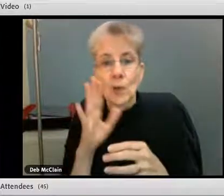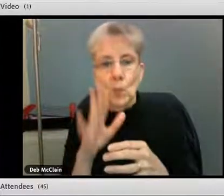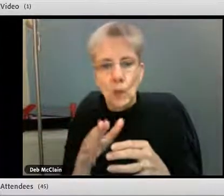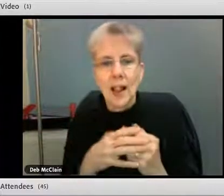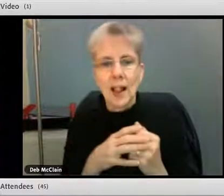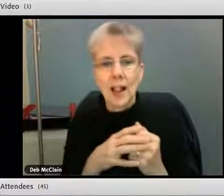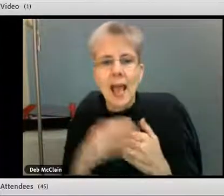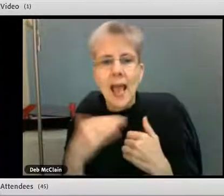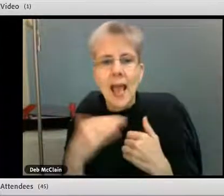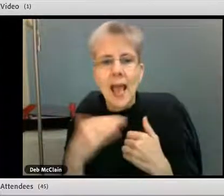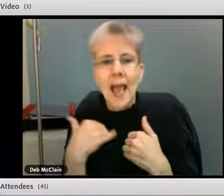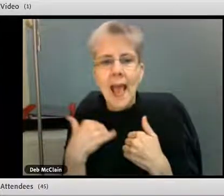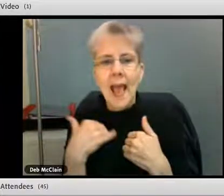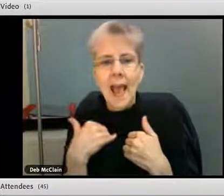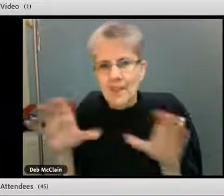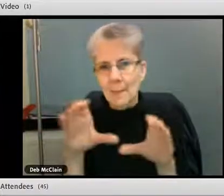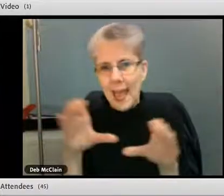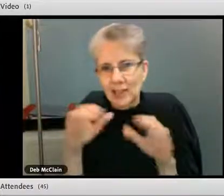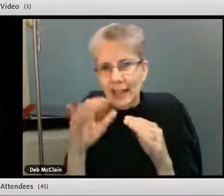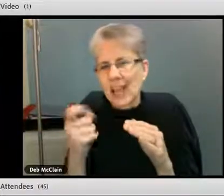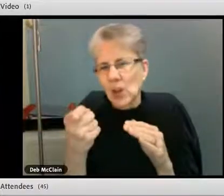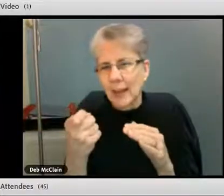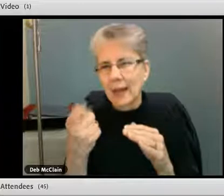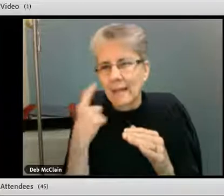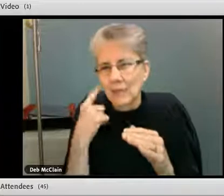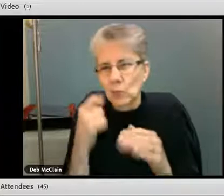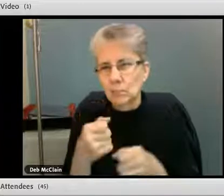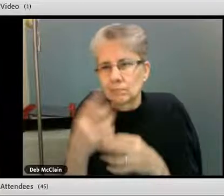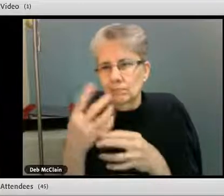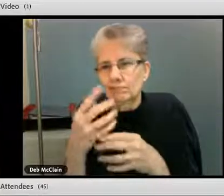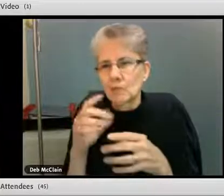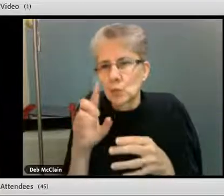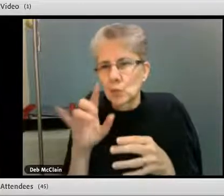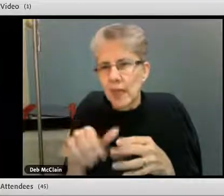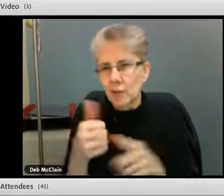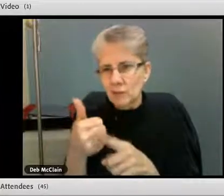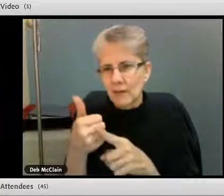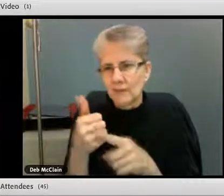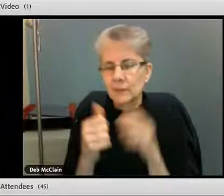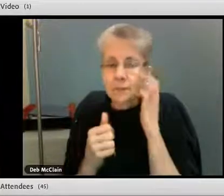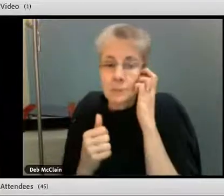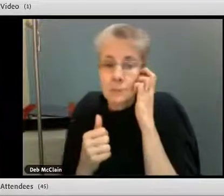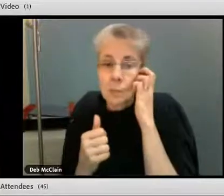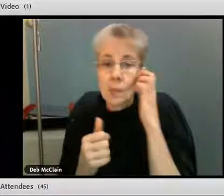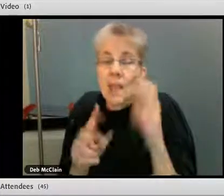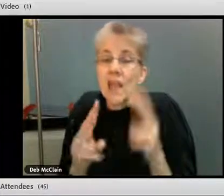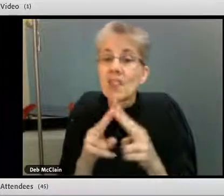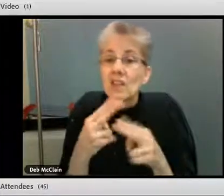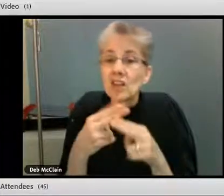A little bit of action for you. These are very short videos, and they're used on the Internet